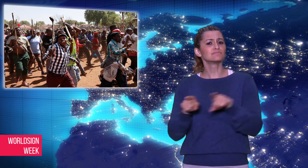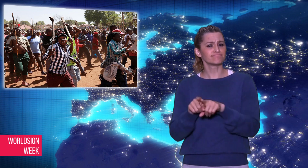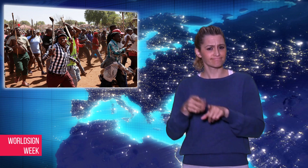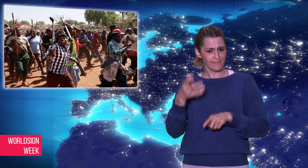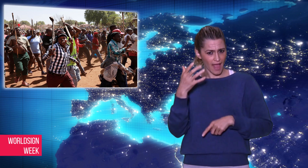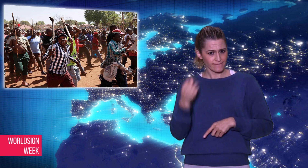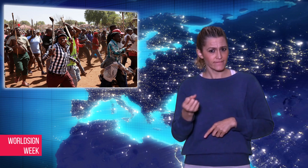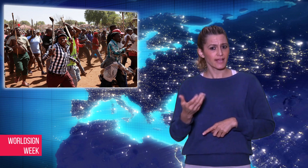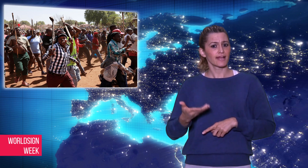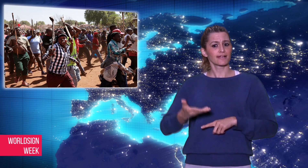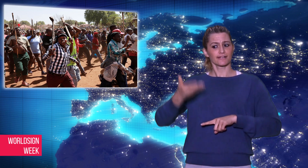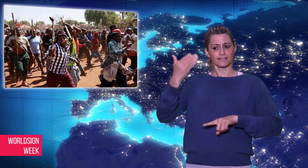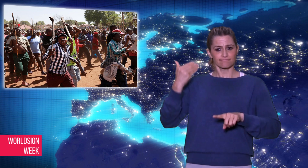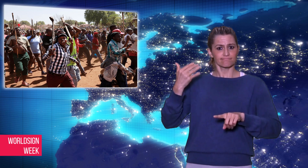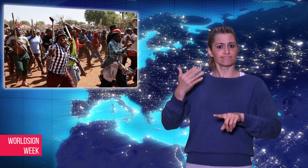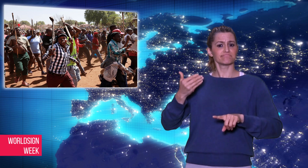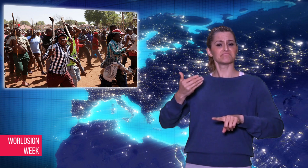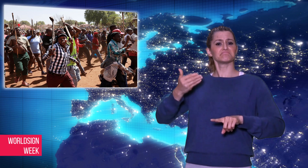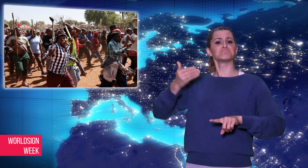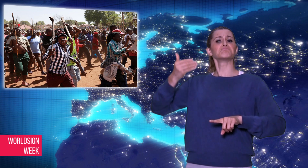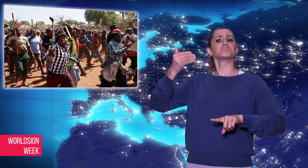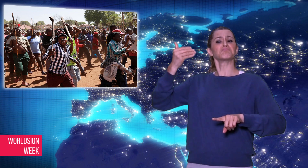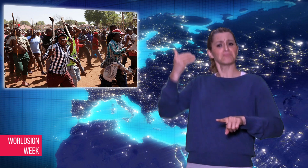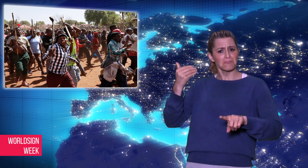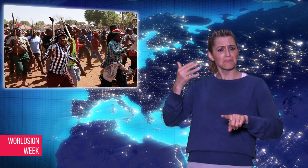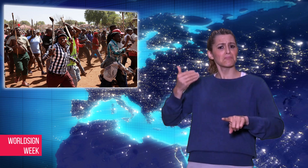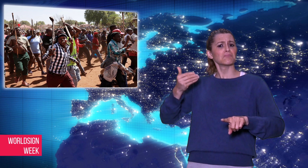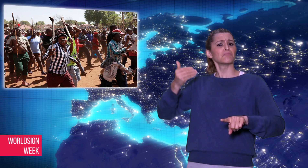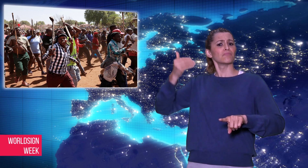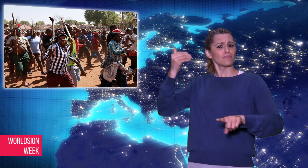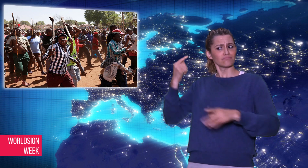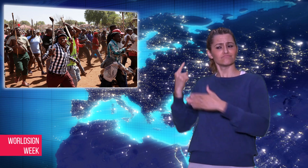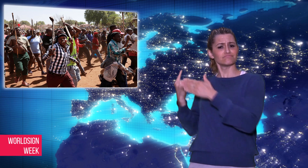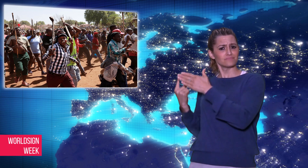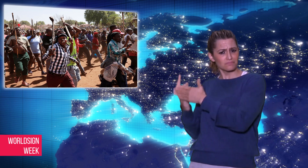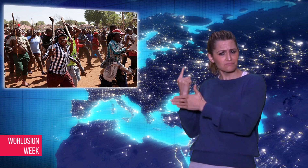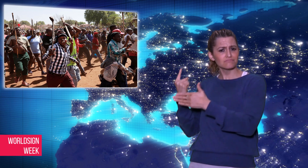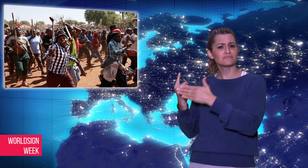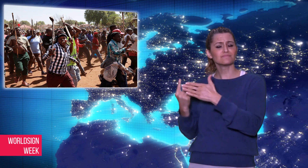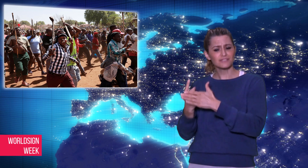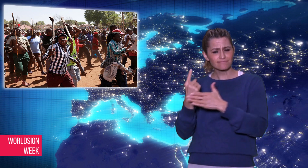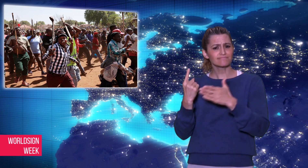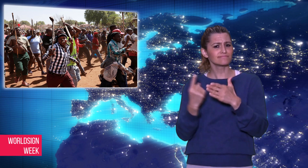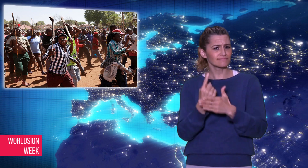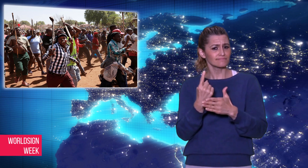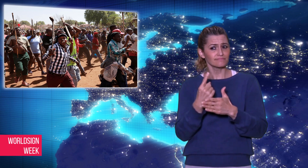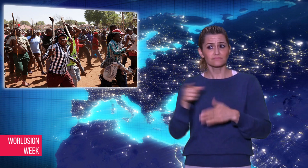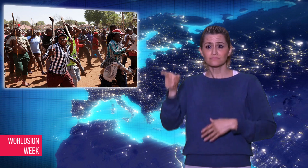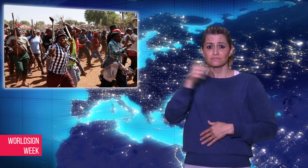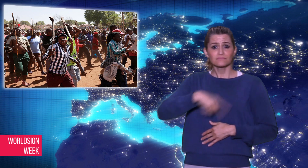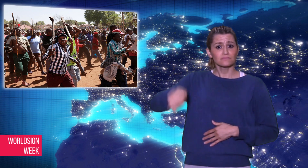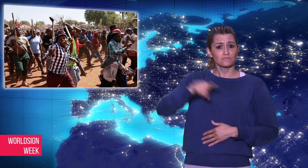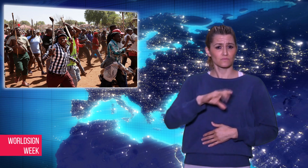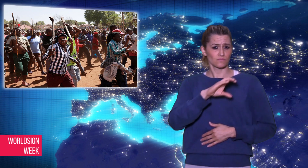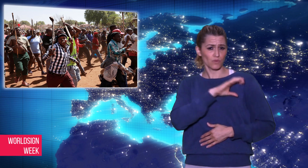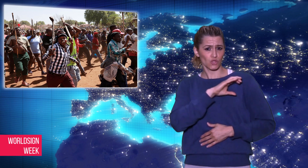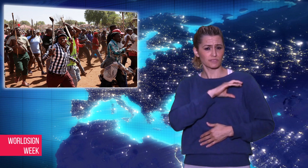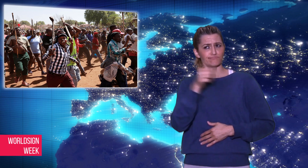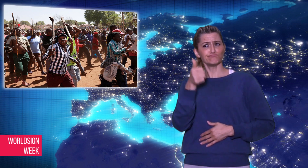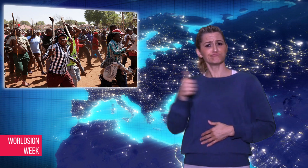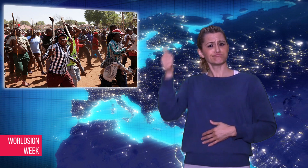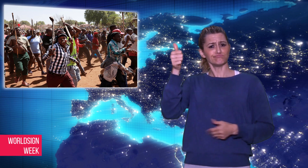intervals. Authorities believe it may be